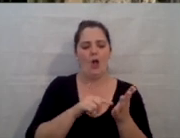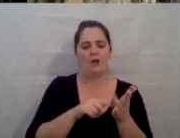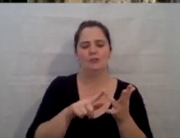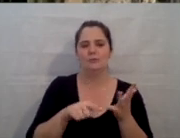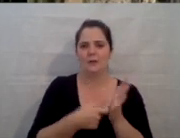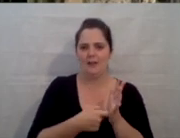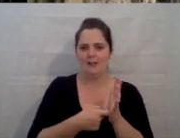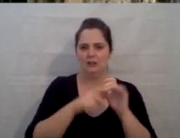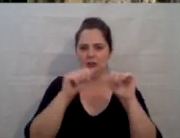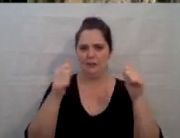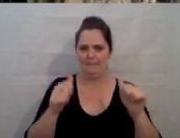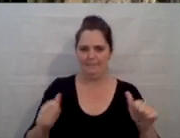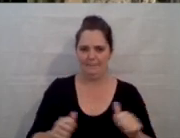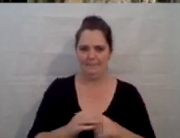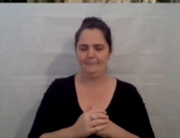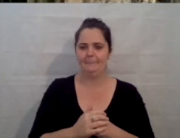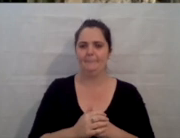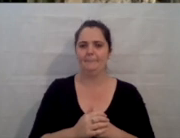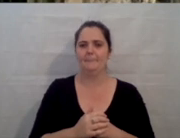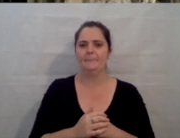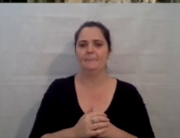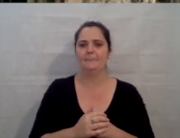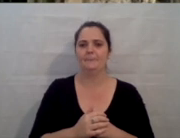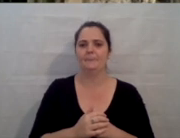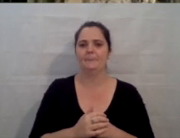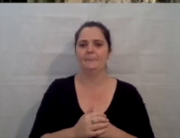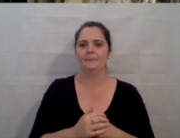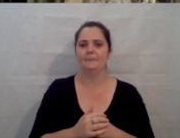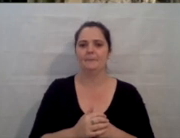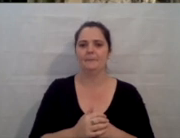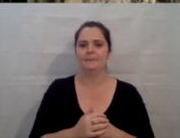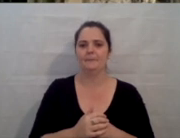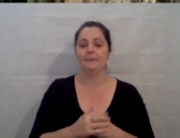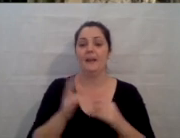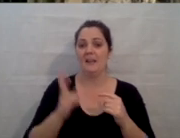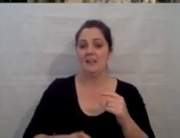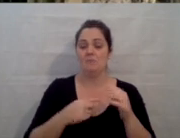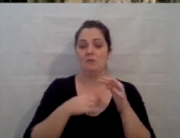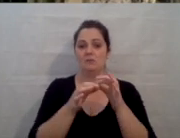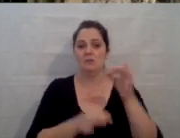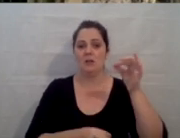Now you want to come in and continue to sight. So now what I'm going to do is I'm just going to double check the angle